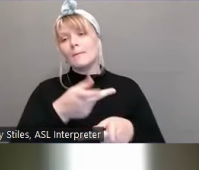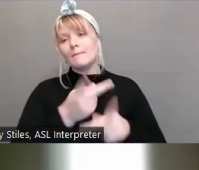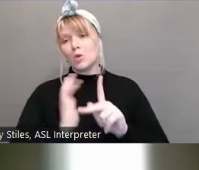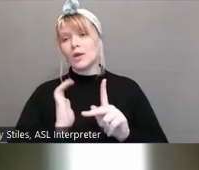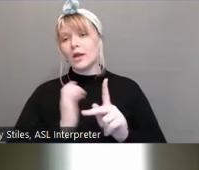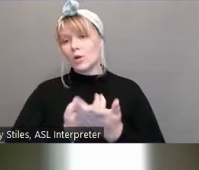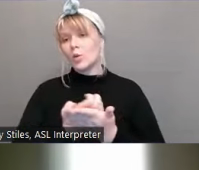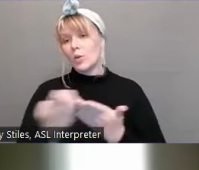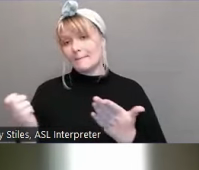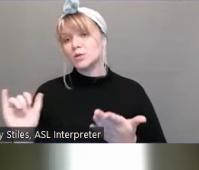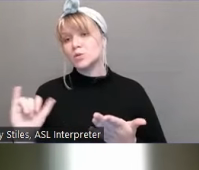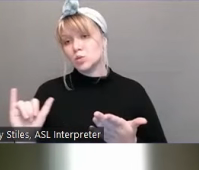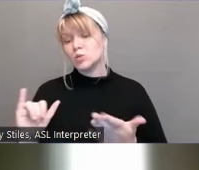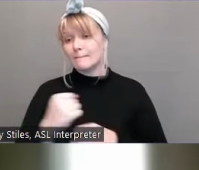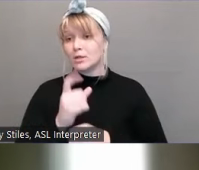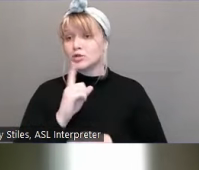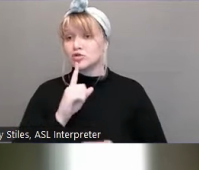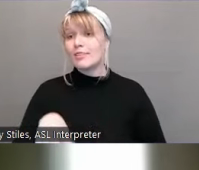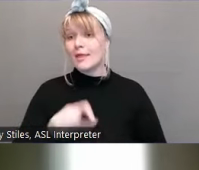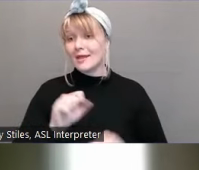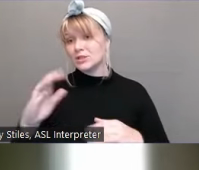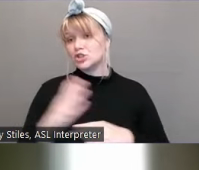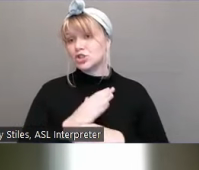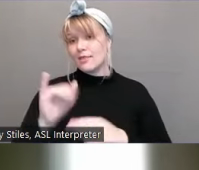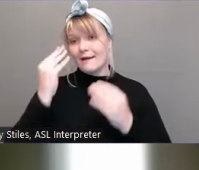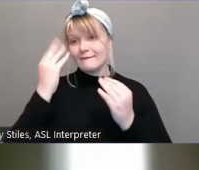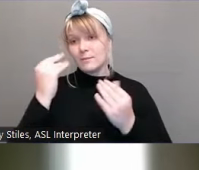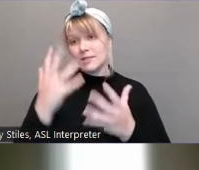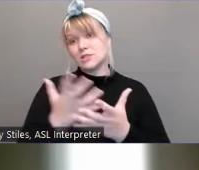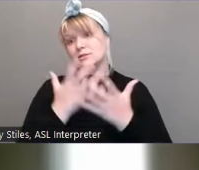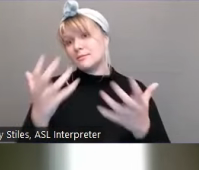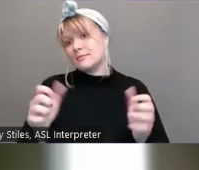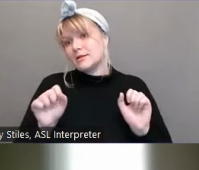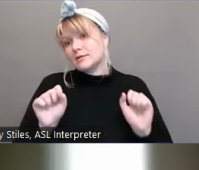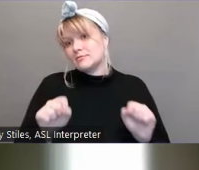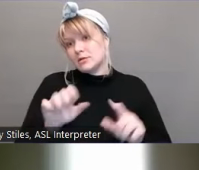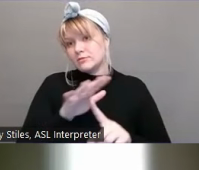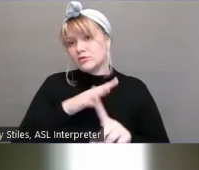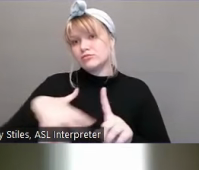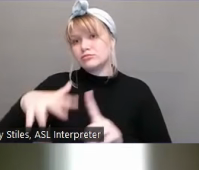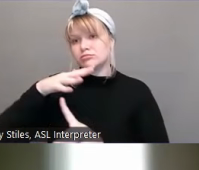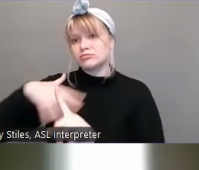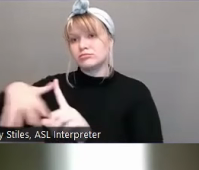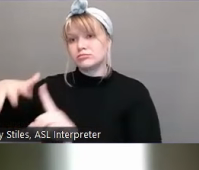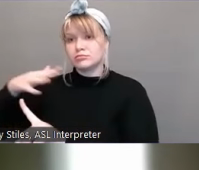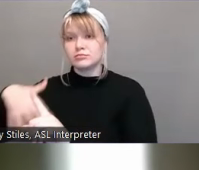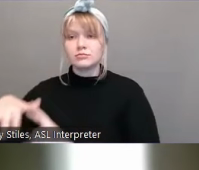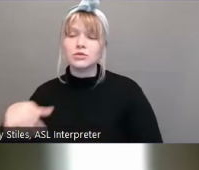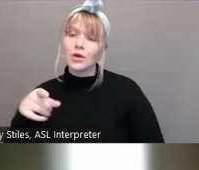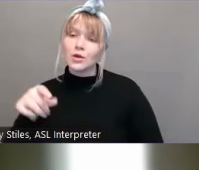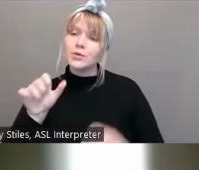So, that they can share this information in as many settings as possible. If you go to the next slide.